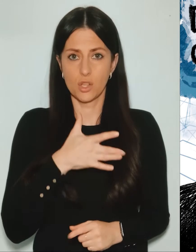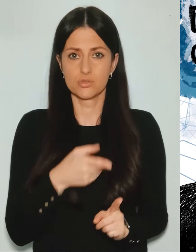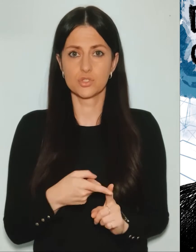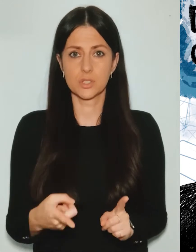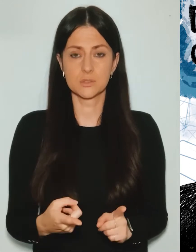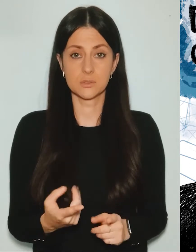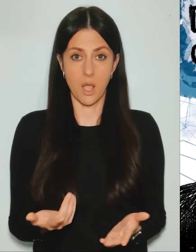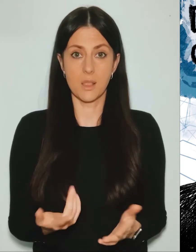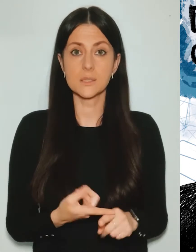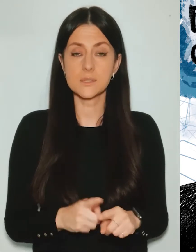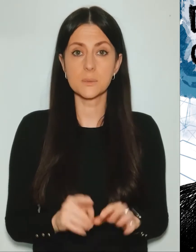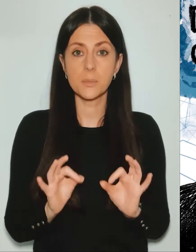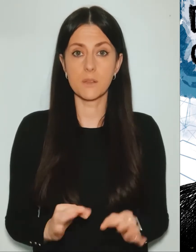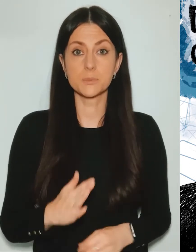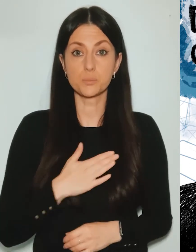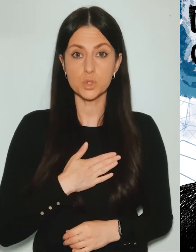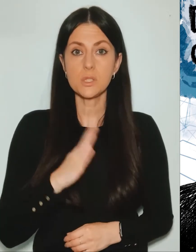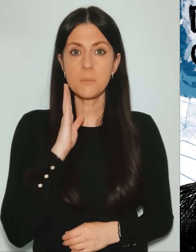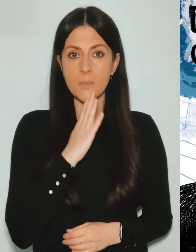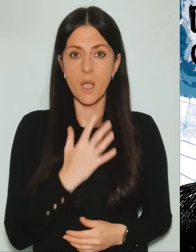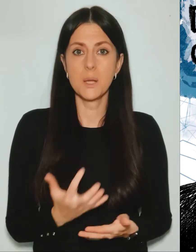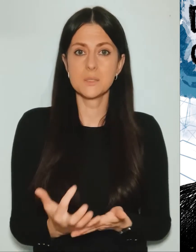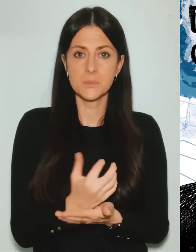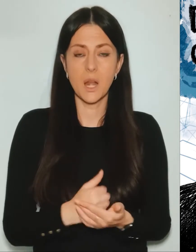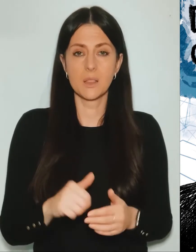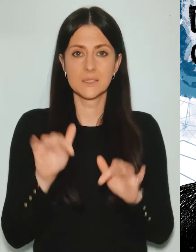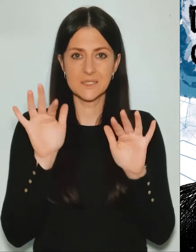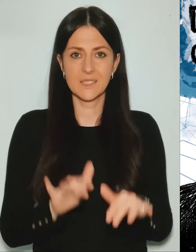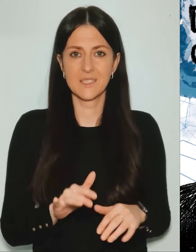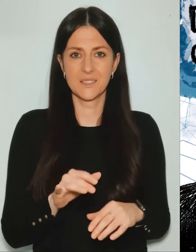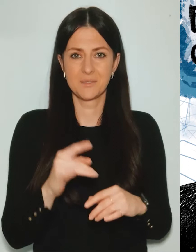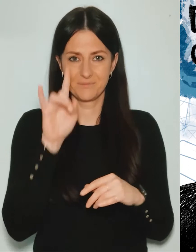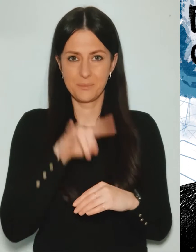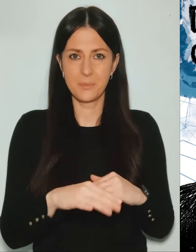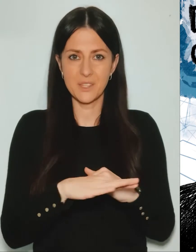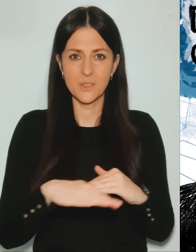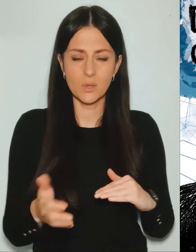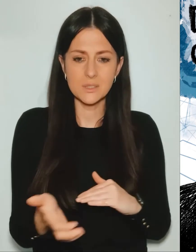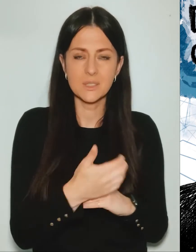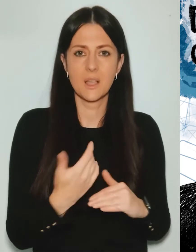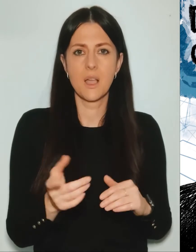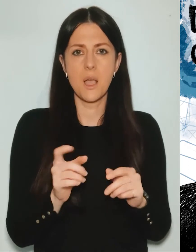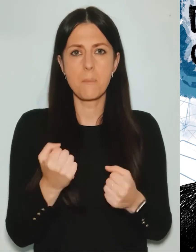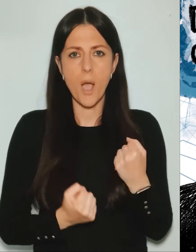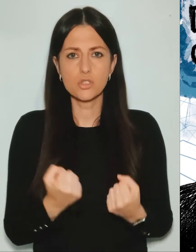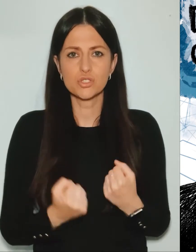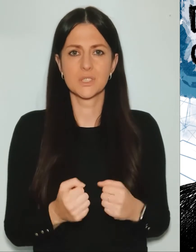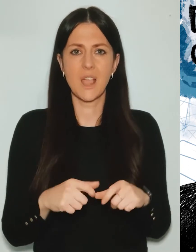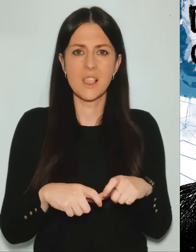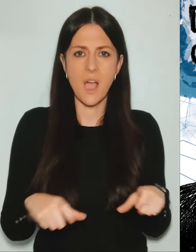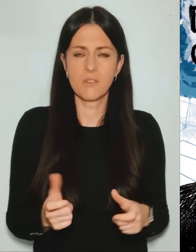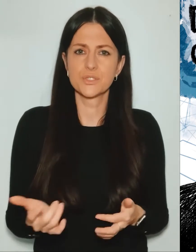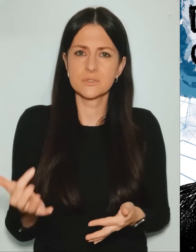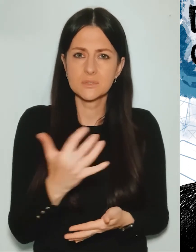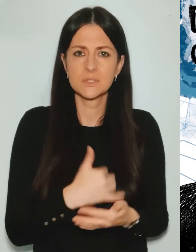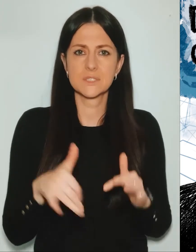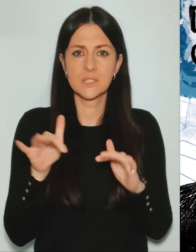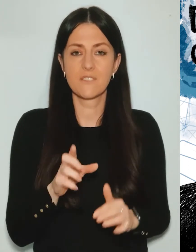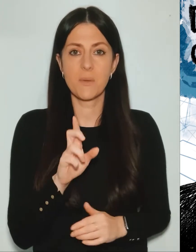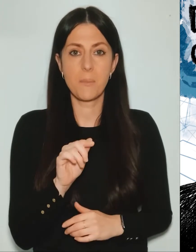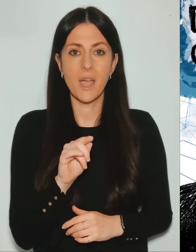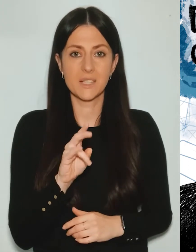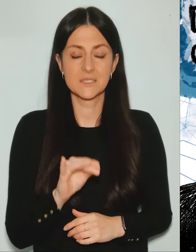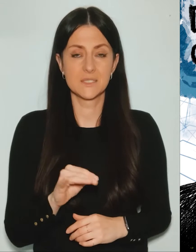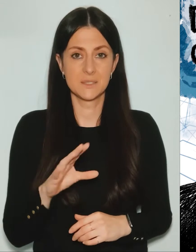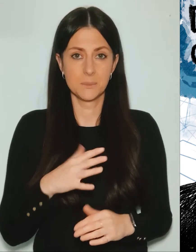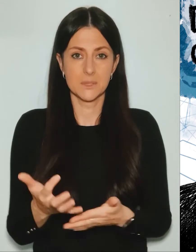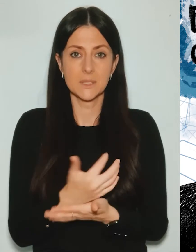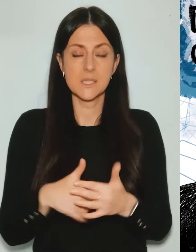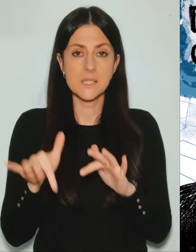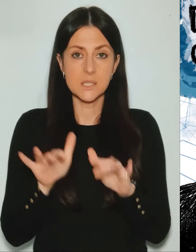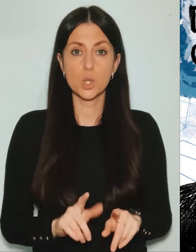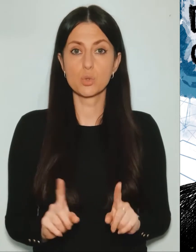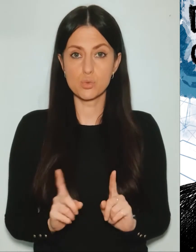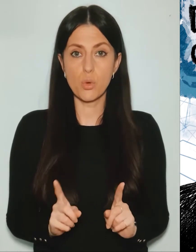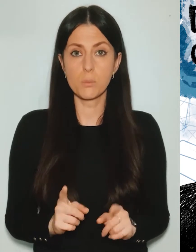My mother collected snow from the window sill, they collected snow from cars, from benches, everywhere they collected snow in March to make themselves tea.